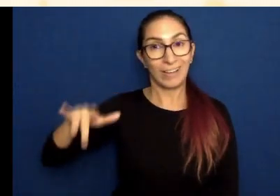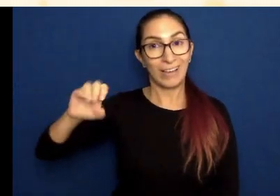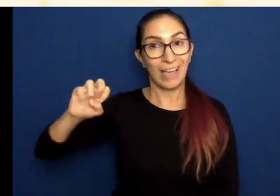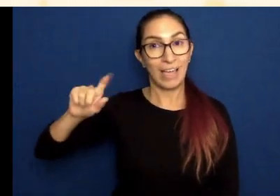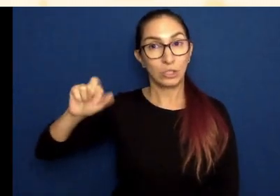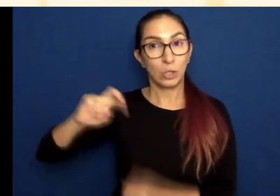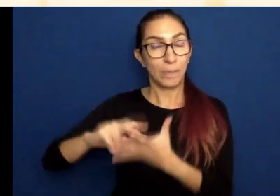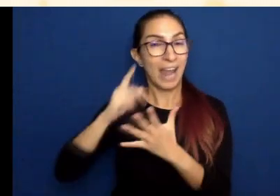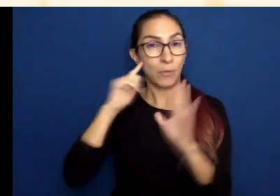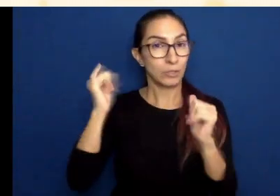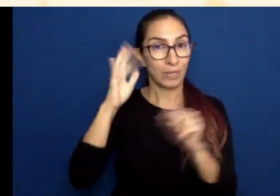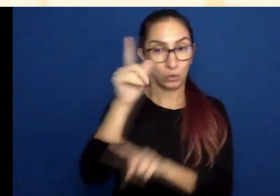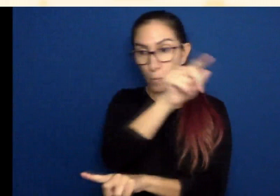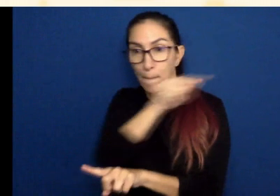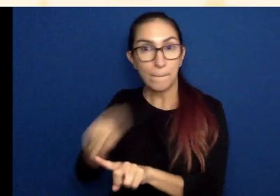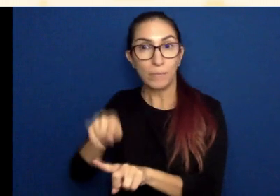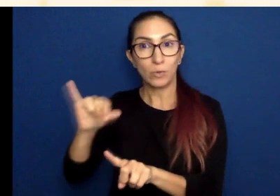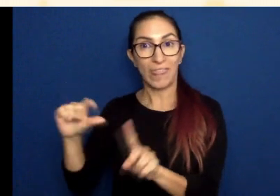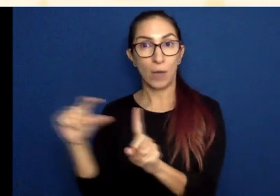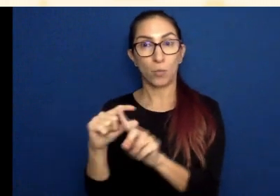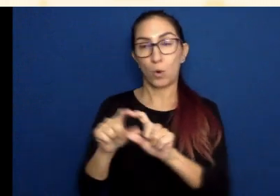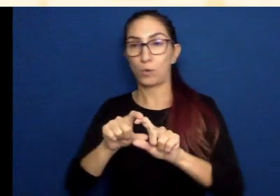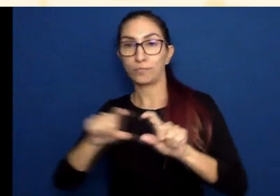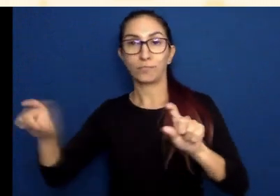to that area on the crossword so that you could fill it in.